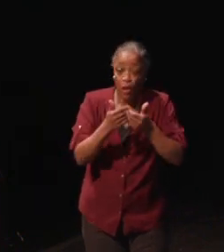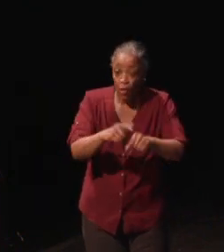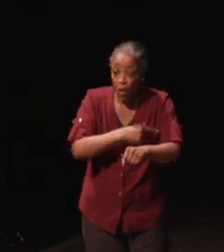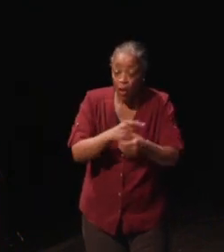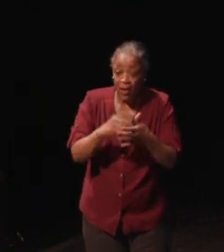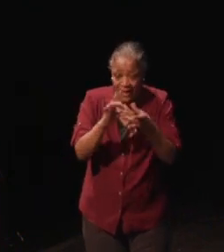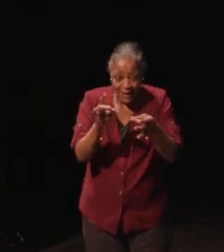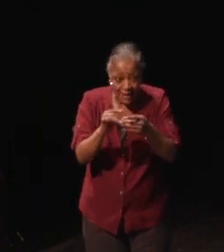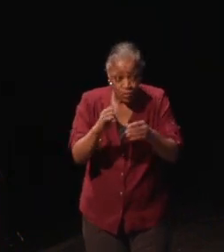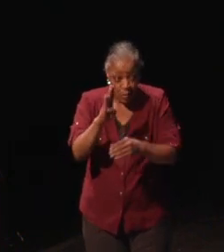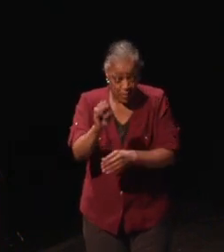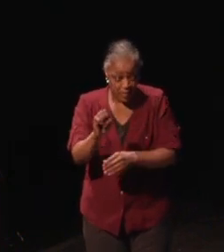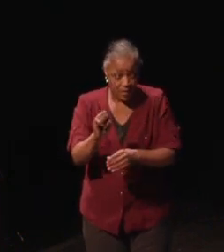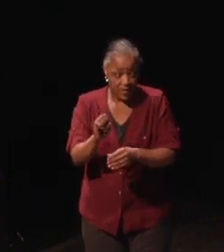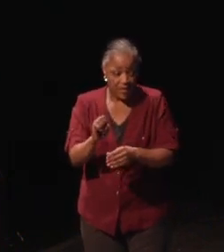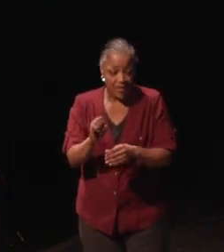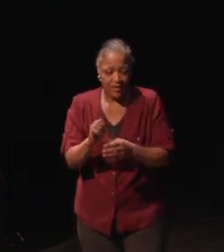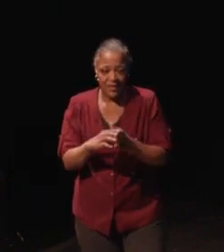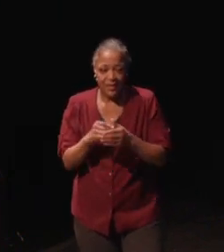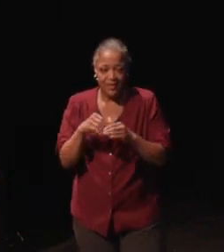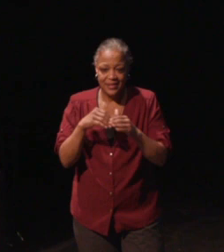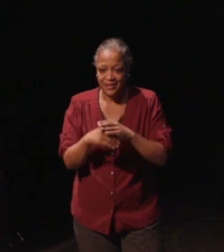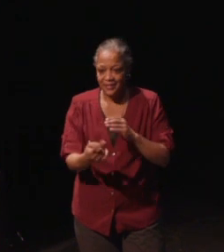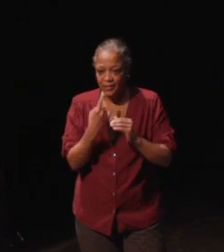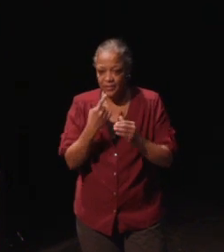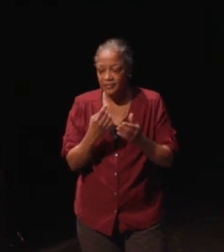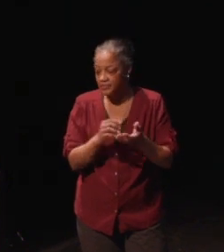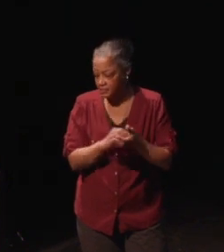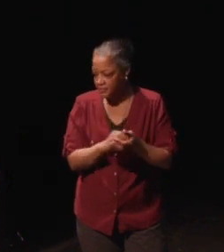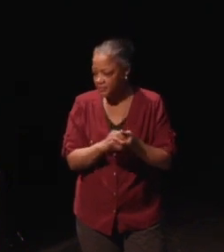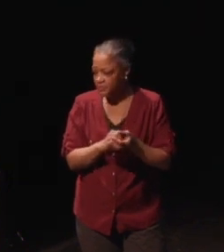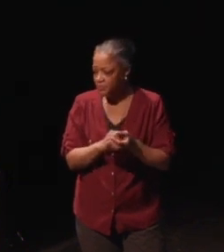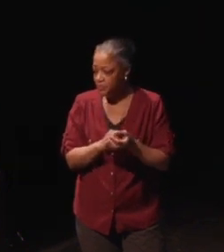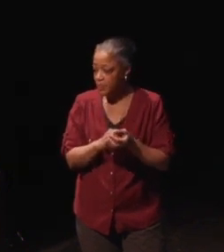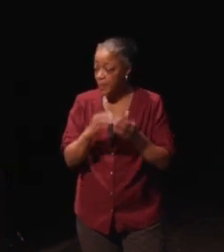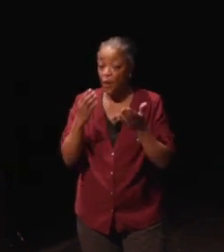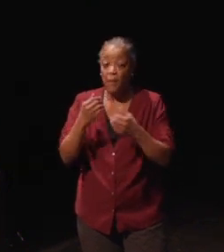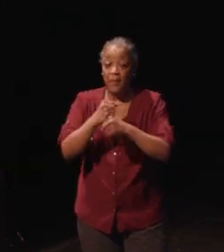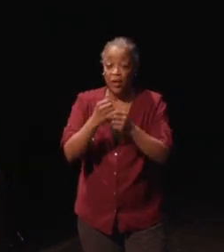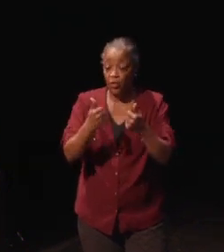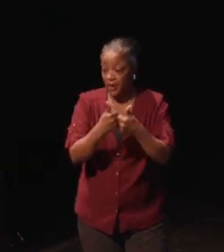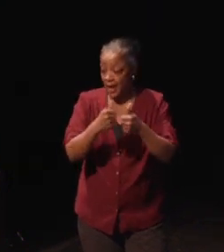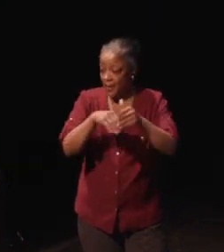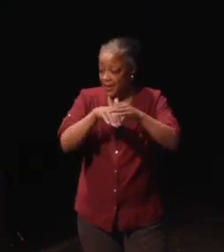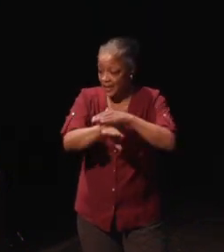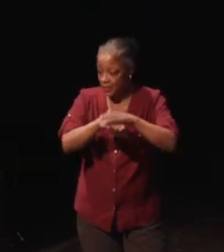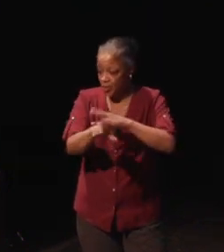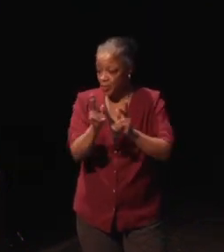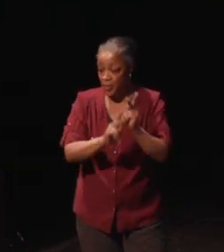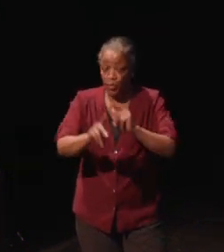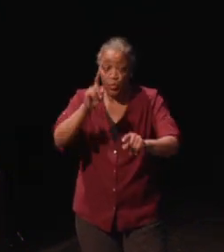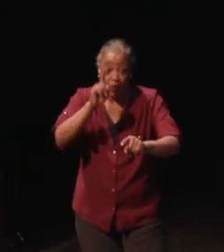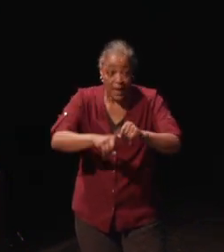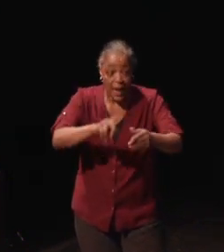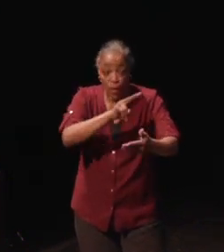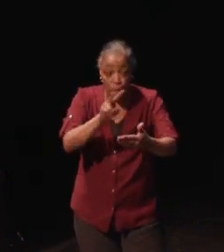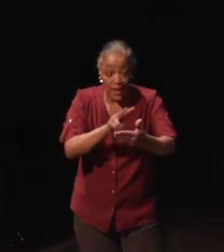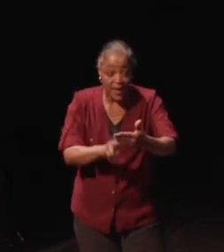to be, it's accessible. Also, you make your game accessible to people who can't read yet or